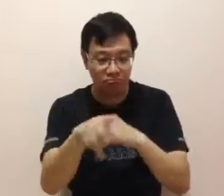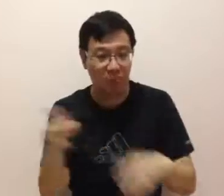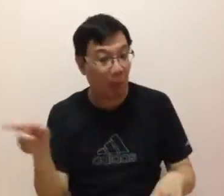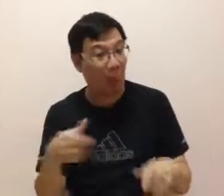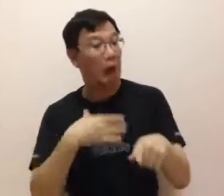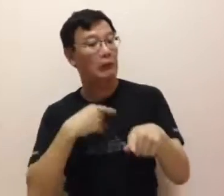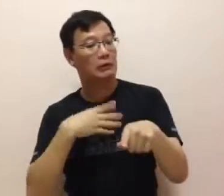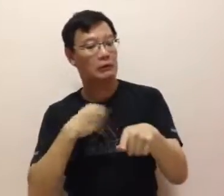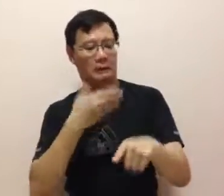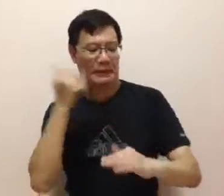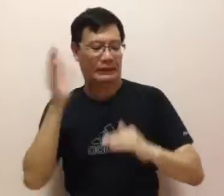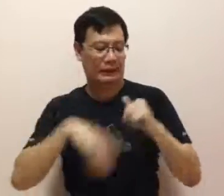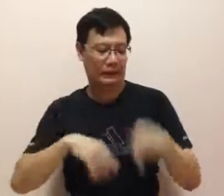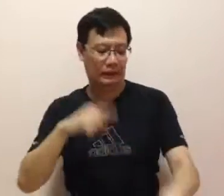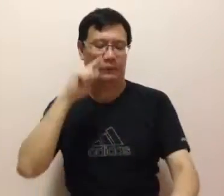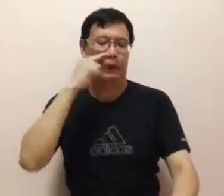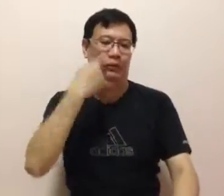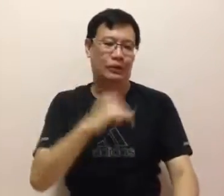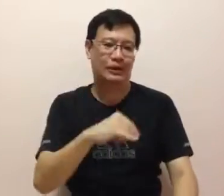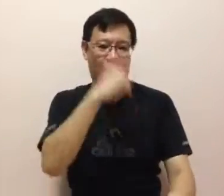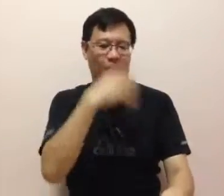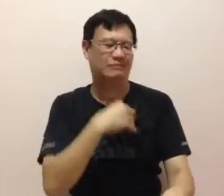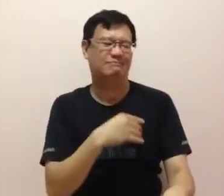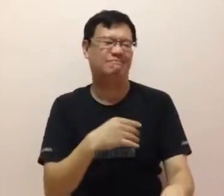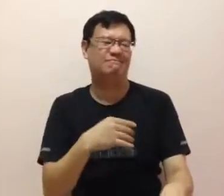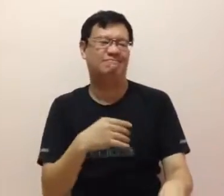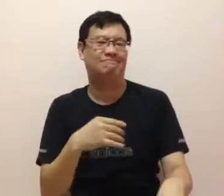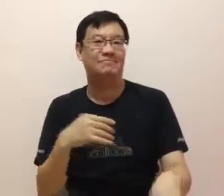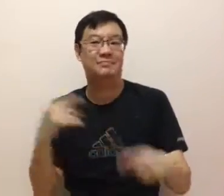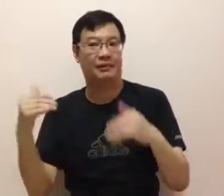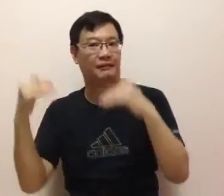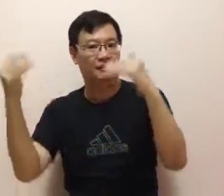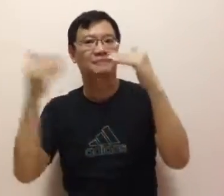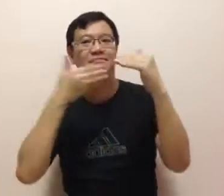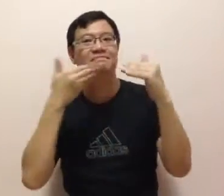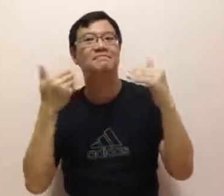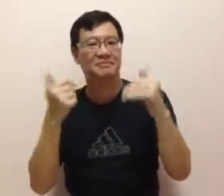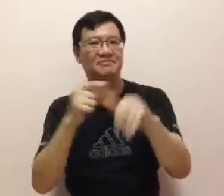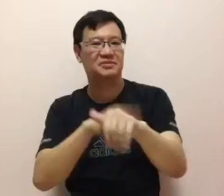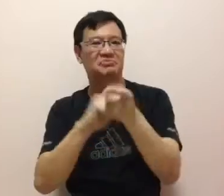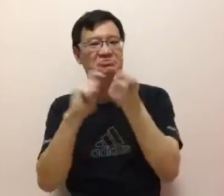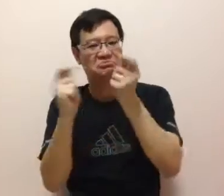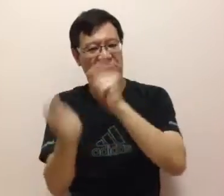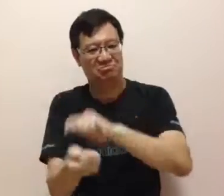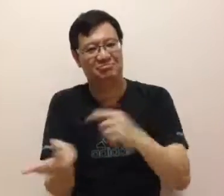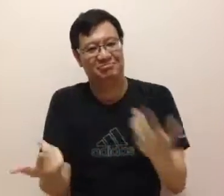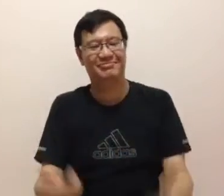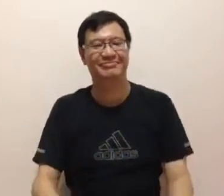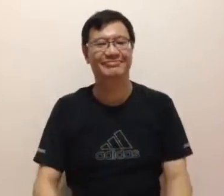The characters can go on adventures and they can move in tunnels I guess advanced games are better. Well, times have changed. So they found the games of the past boring in comparison.